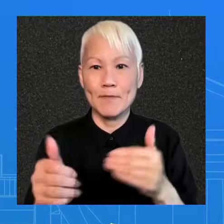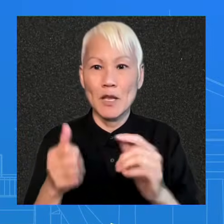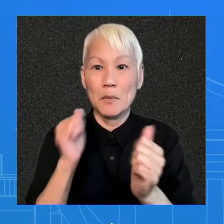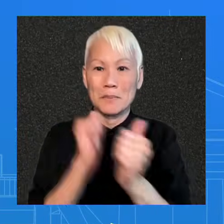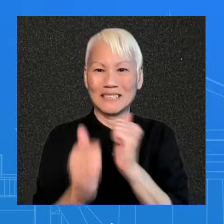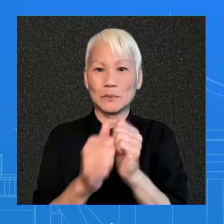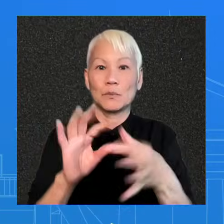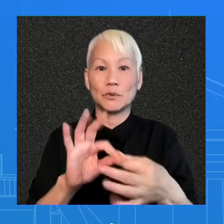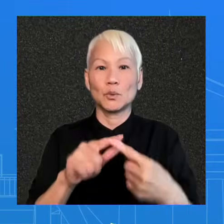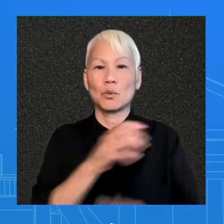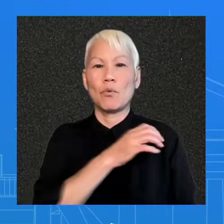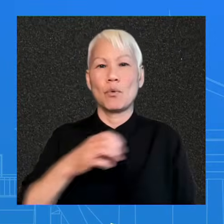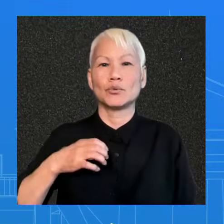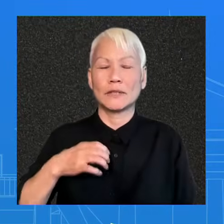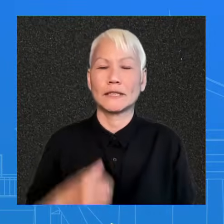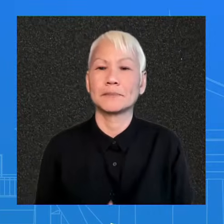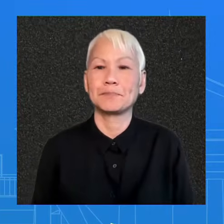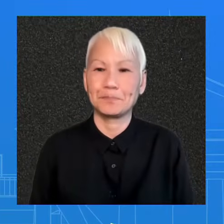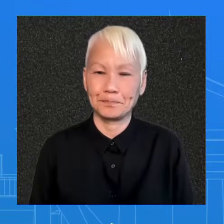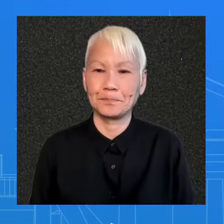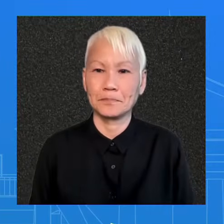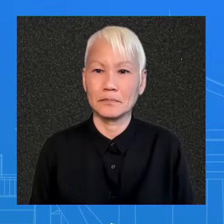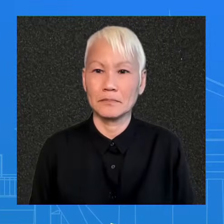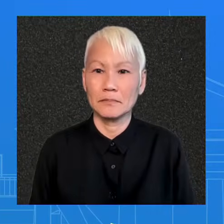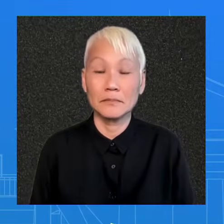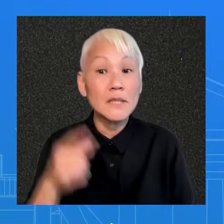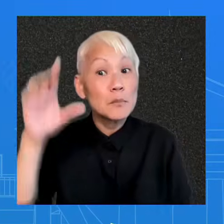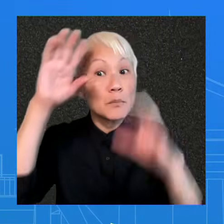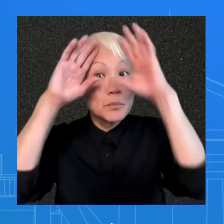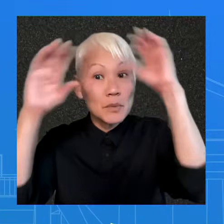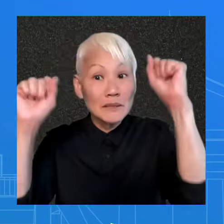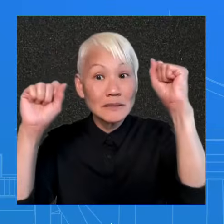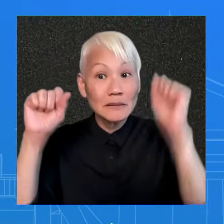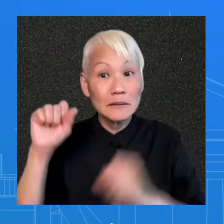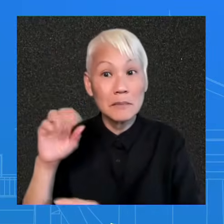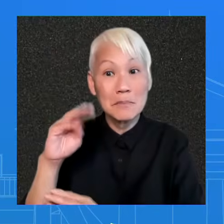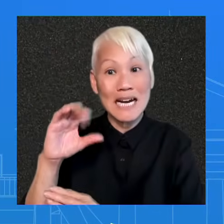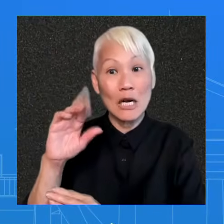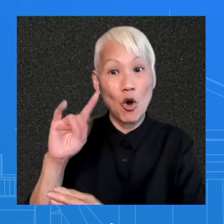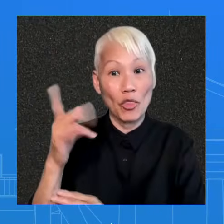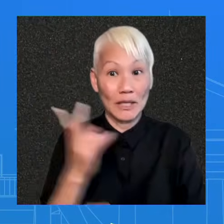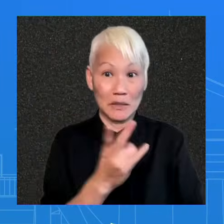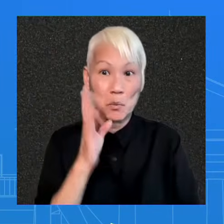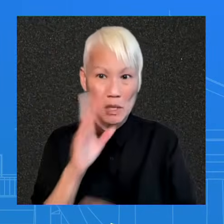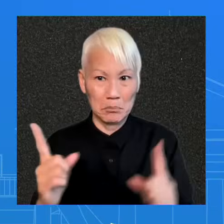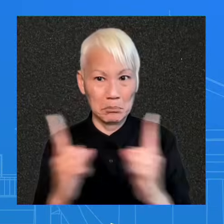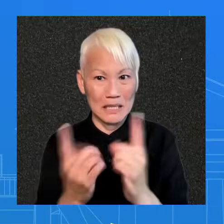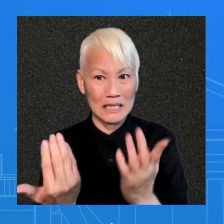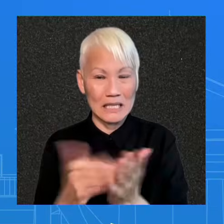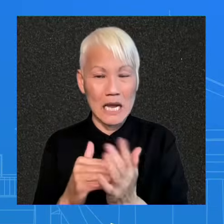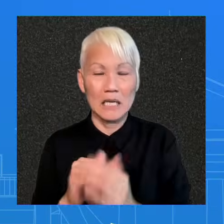to meet again in a non-crisis, non-emergency setting? Ms. Jean-Pierre: No plans yet. The Press: And then secondly,